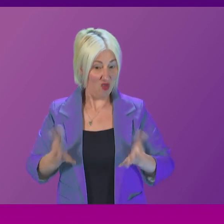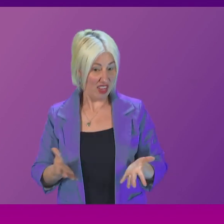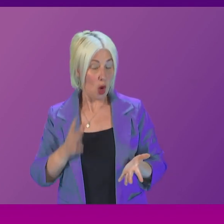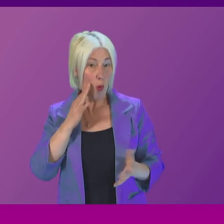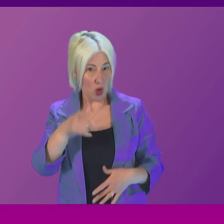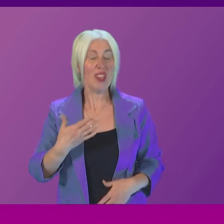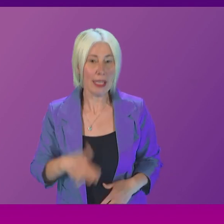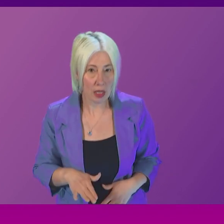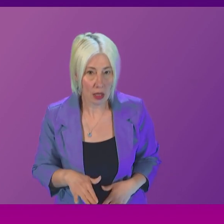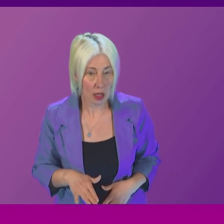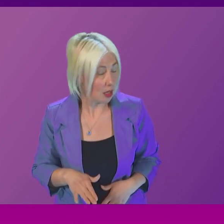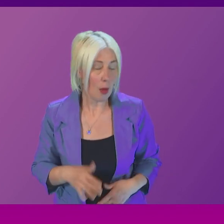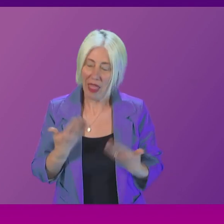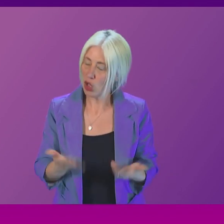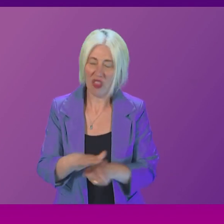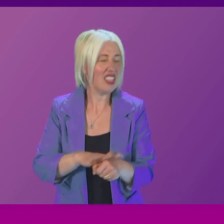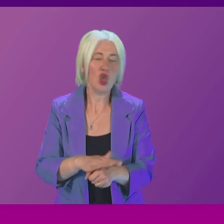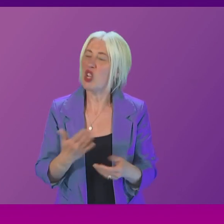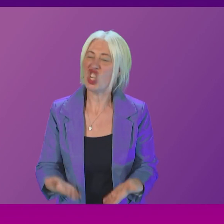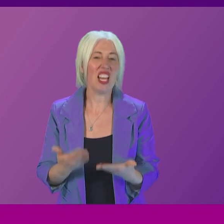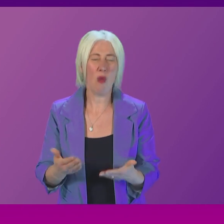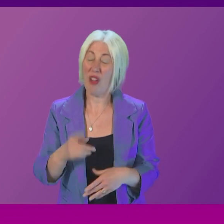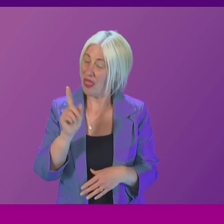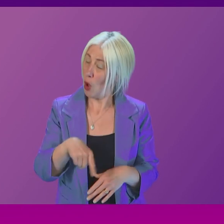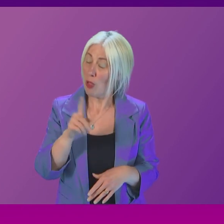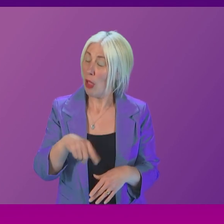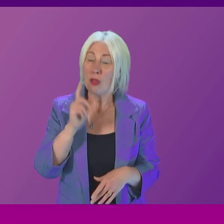That is clearly no longer the case for thousands of people in Scotland.